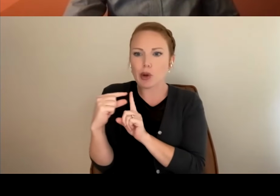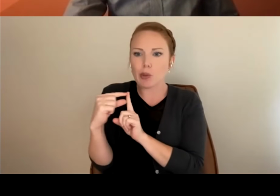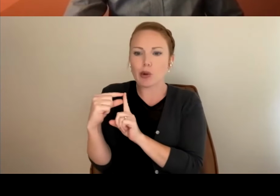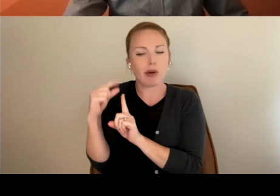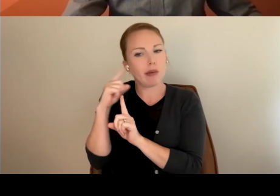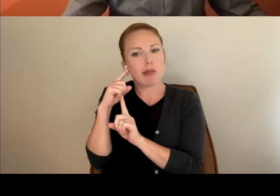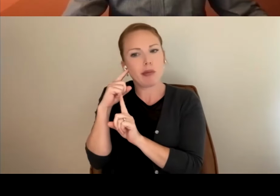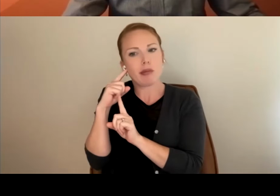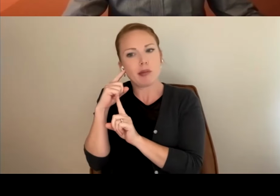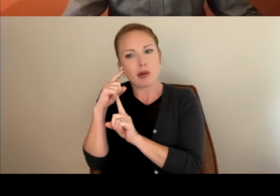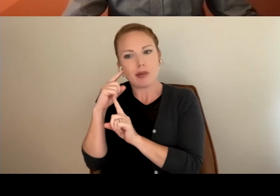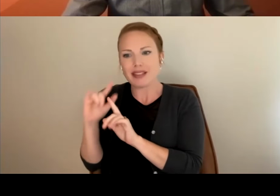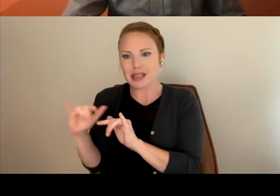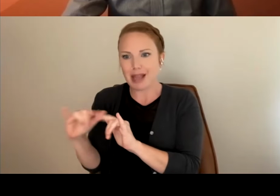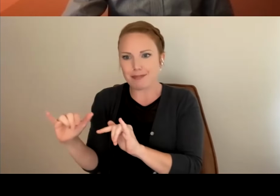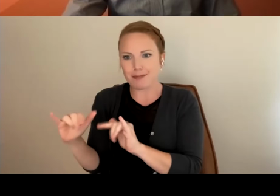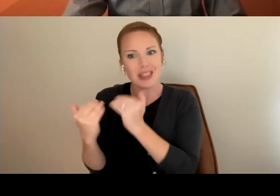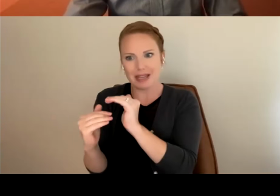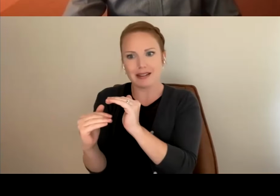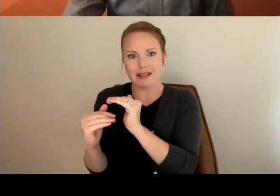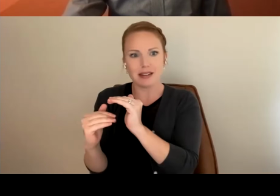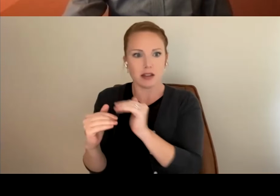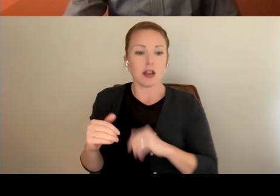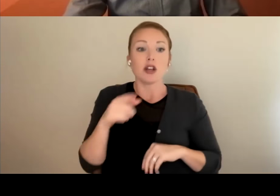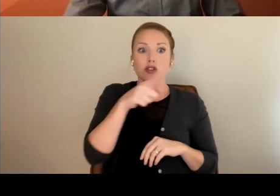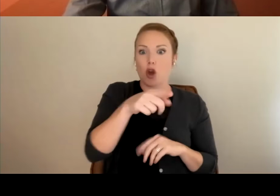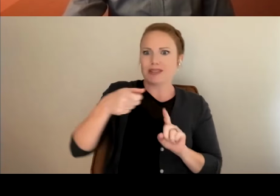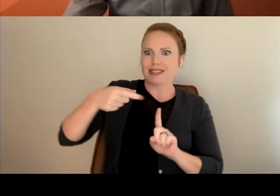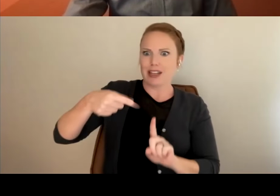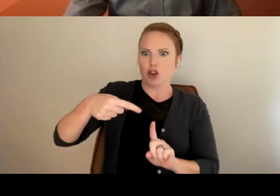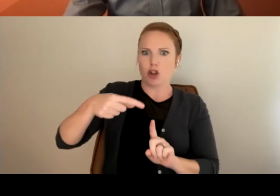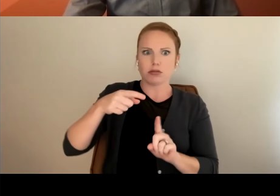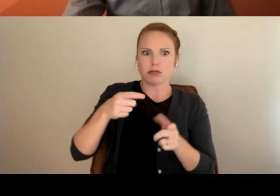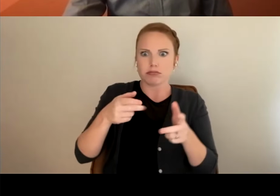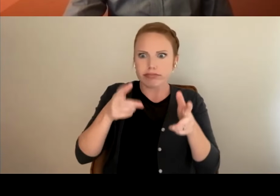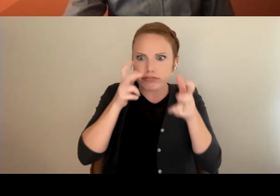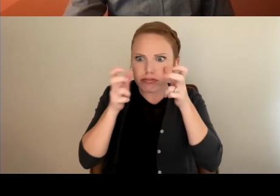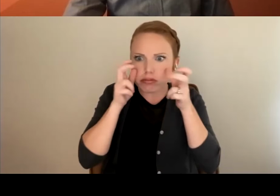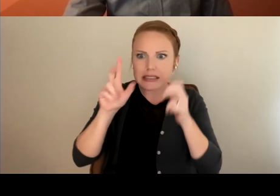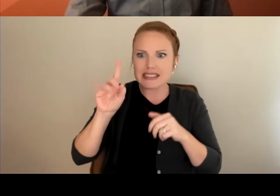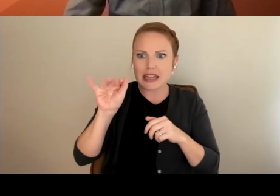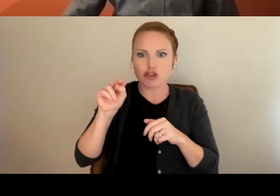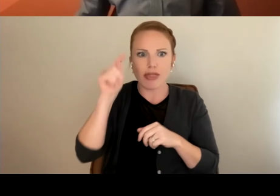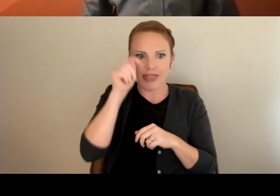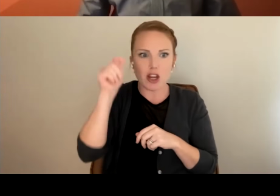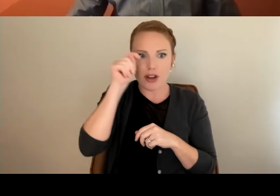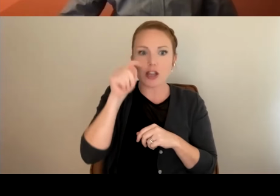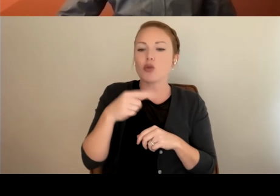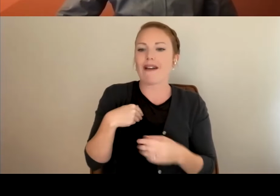we're thinking about everything falls into kind of four possible scenarios.